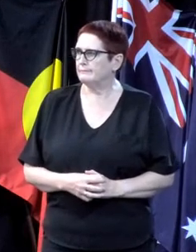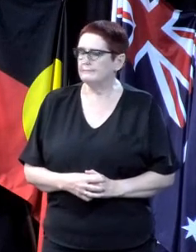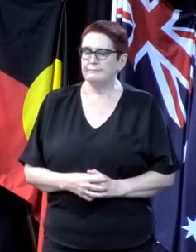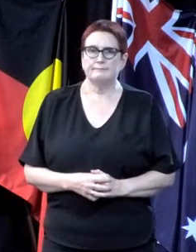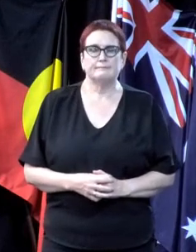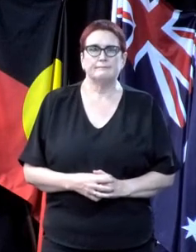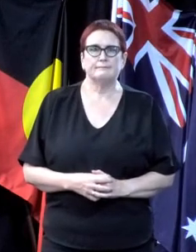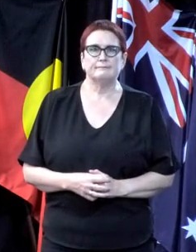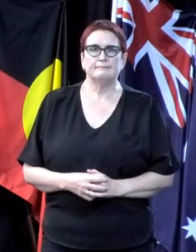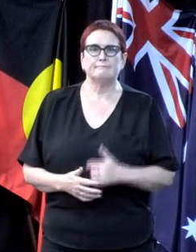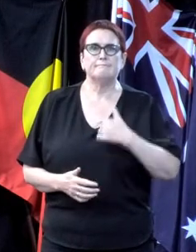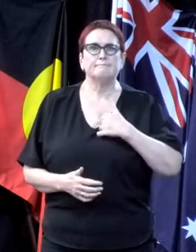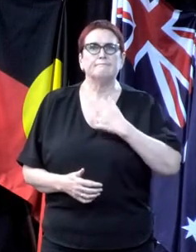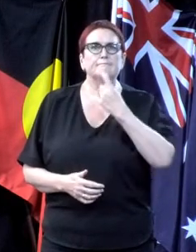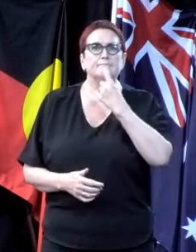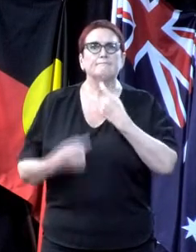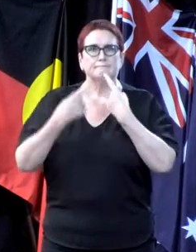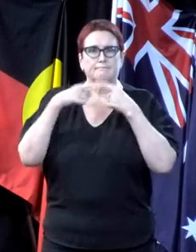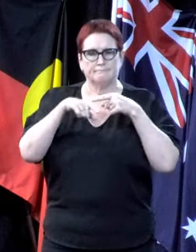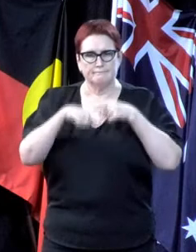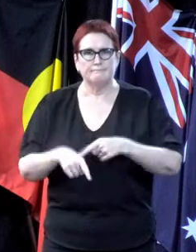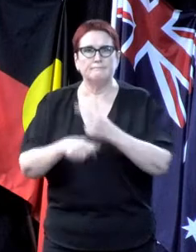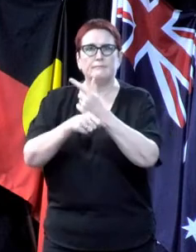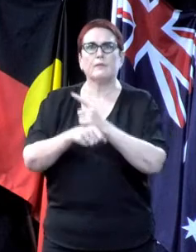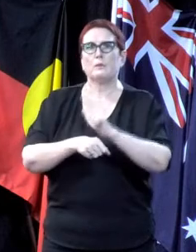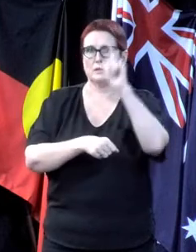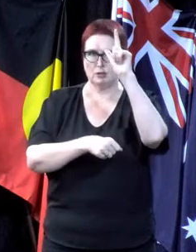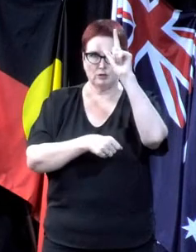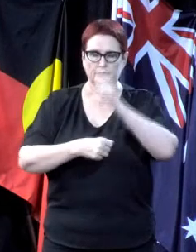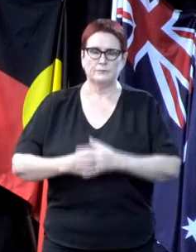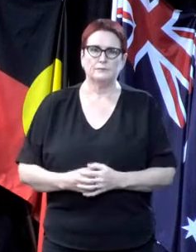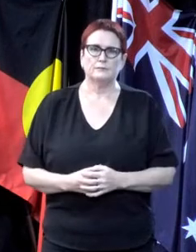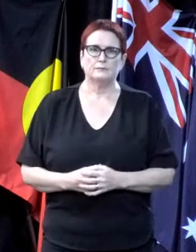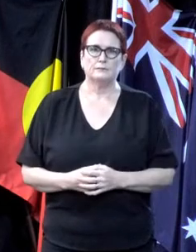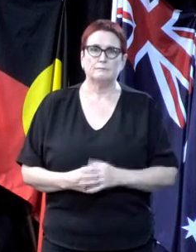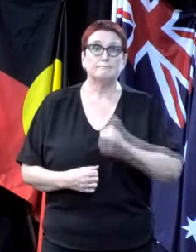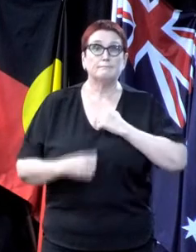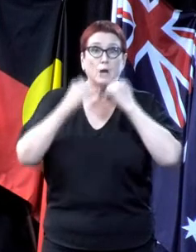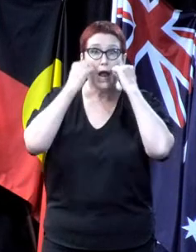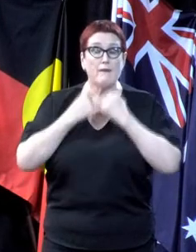I swear by the Almighty God. MS FENOGLIO: I swear by the Almighty God. That the evidence I shall give.